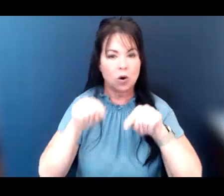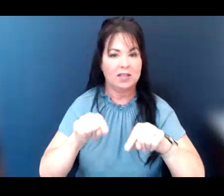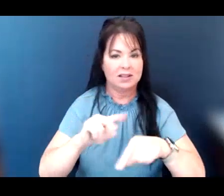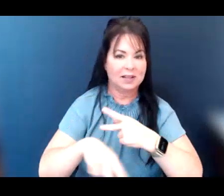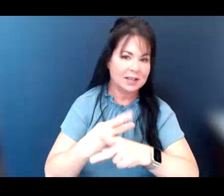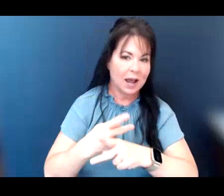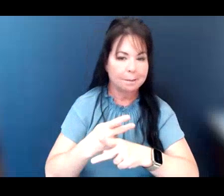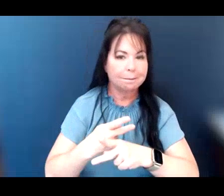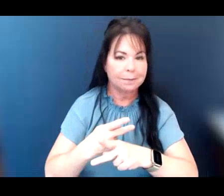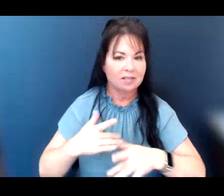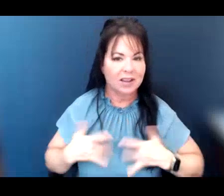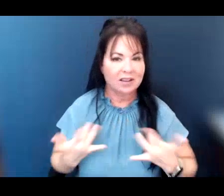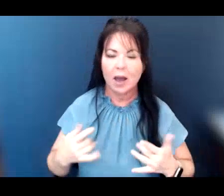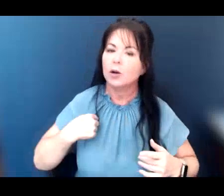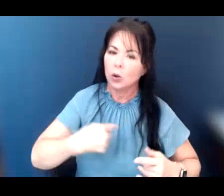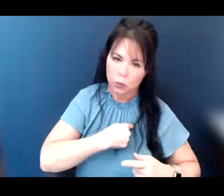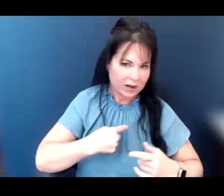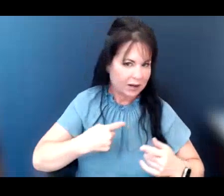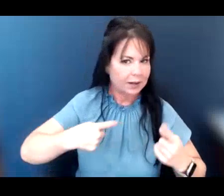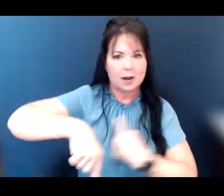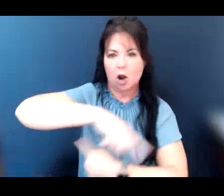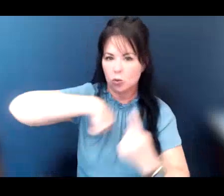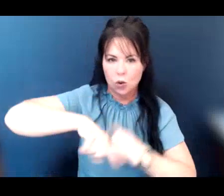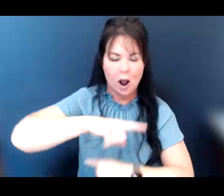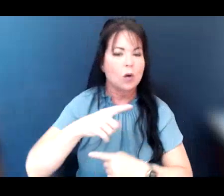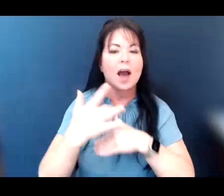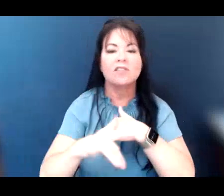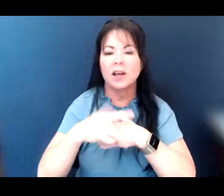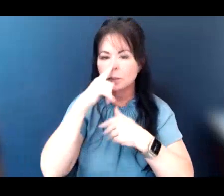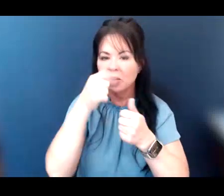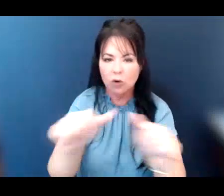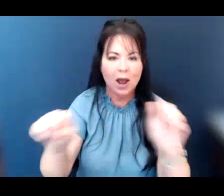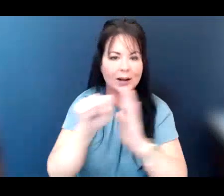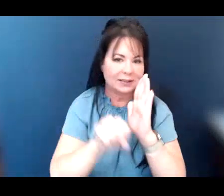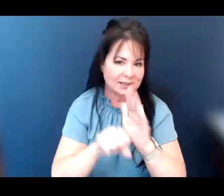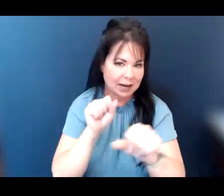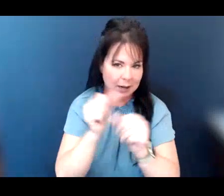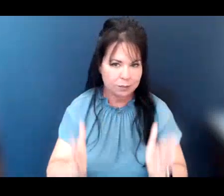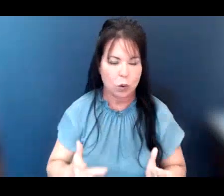And we're available to any state employee. So please feel free to join us. And I think if we haven't yet, we'll